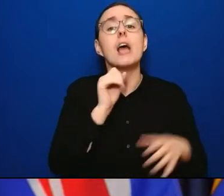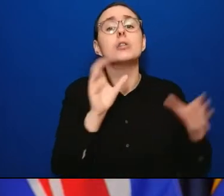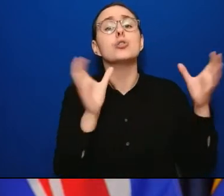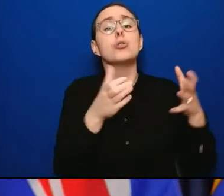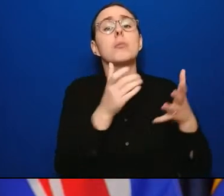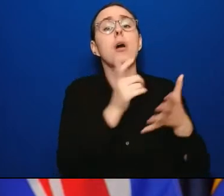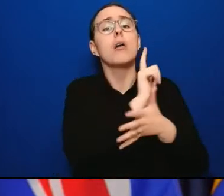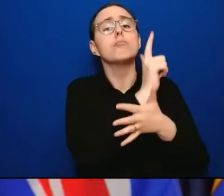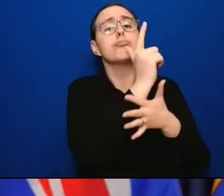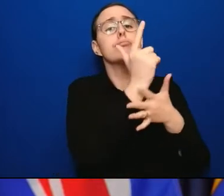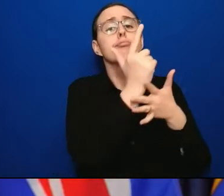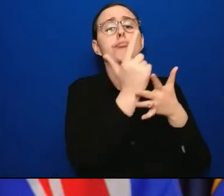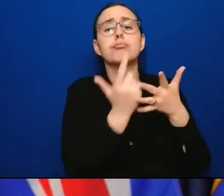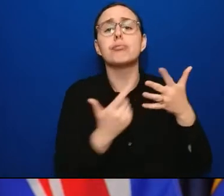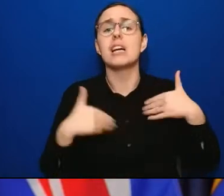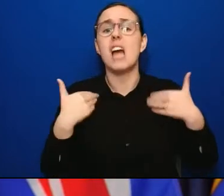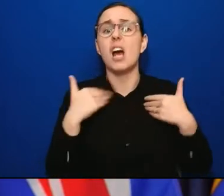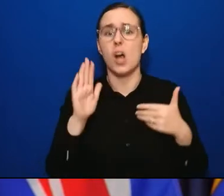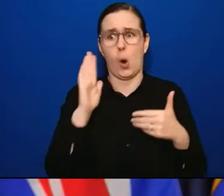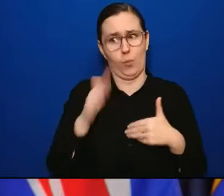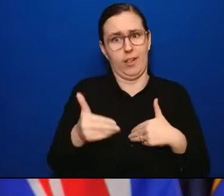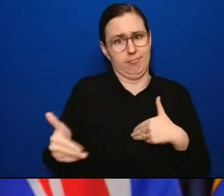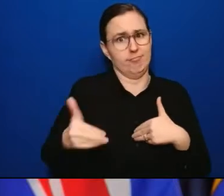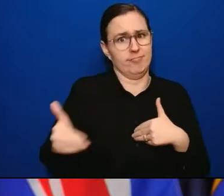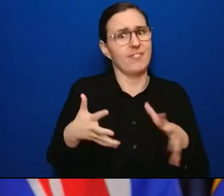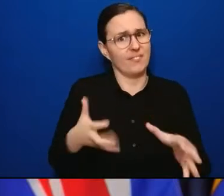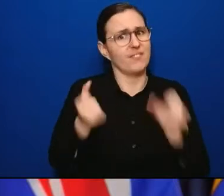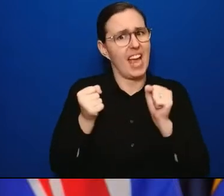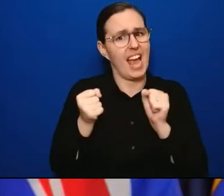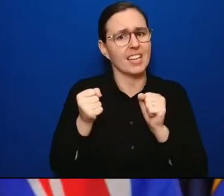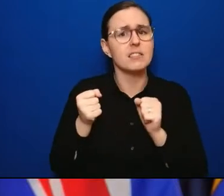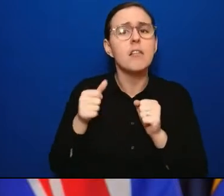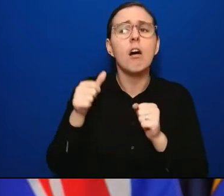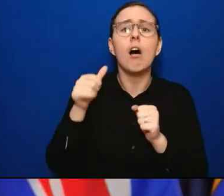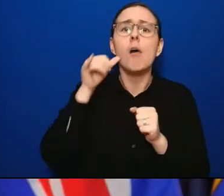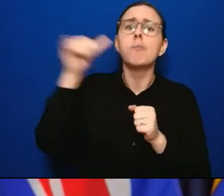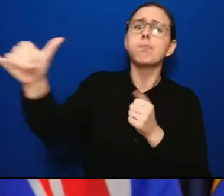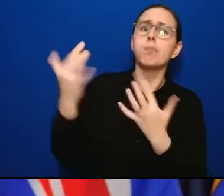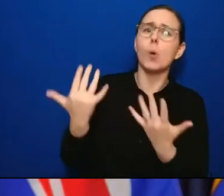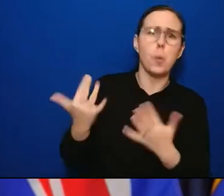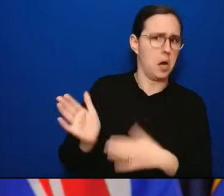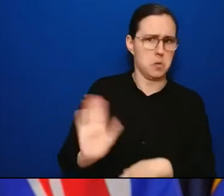fairly quickly. Um and so we're going to give an opportunity in